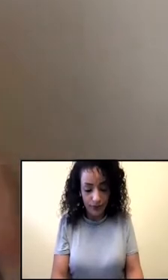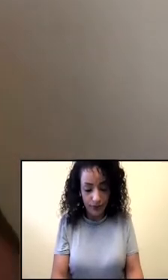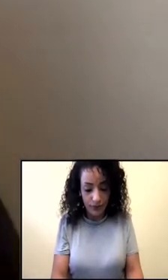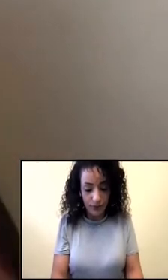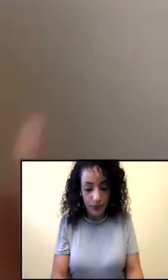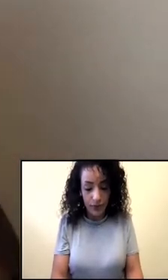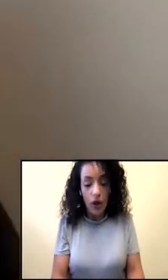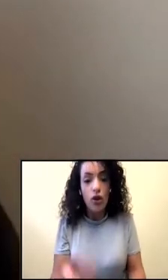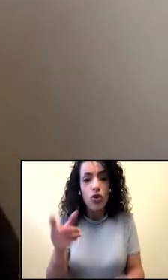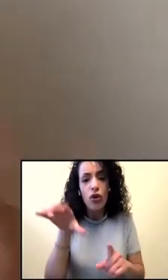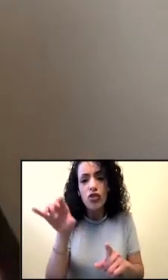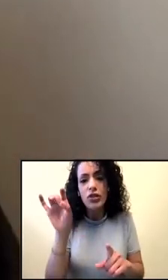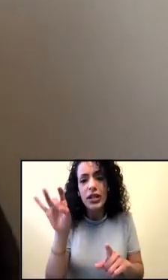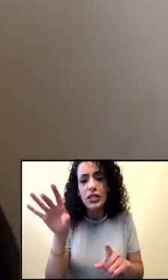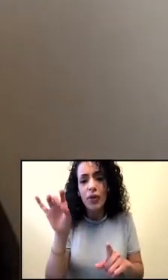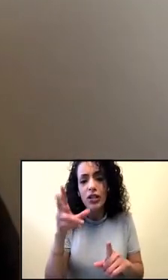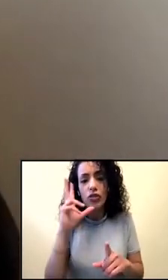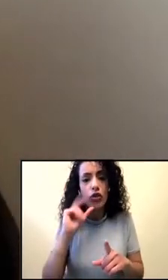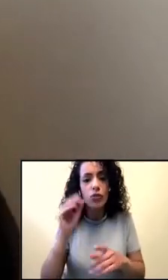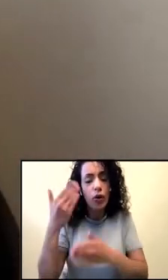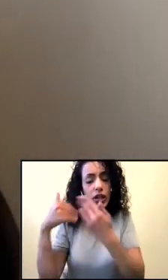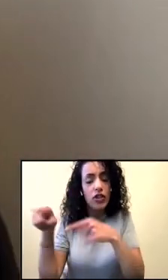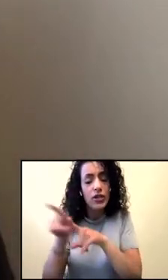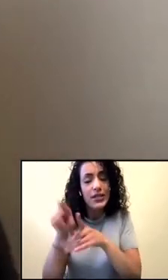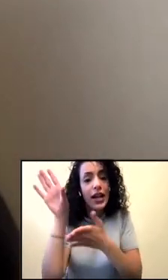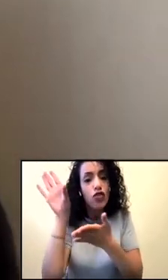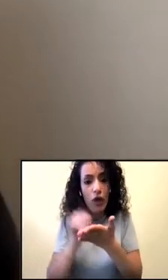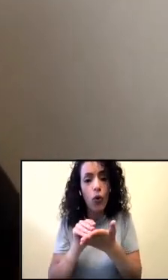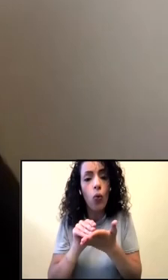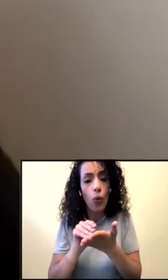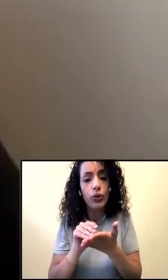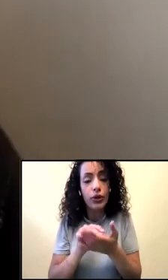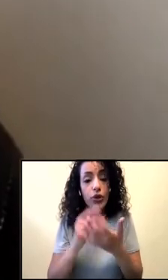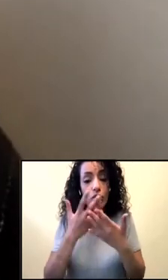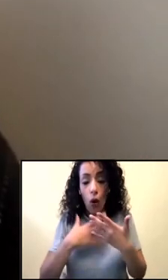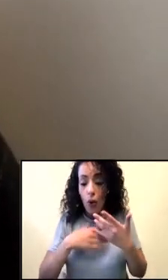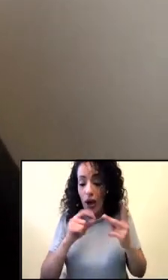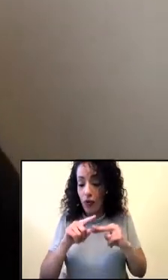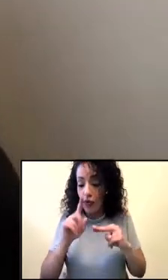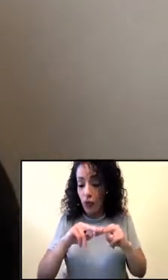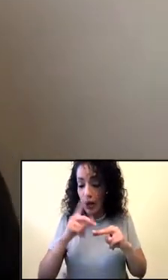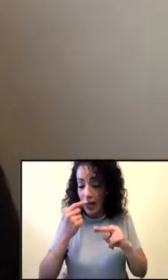and poetry in Somalia is like a record so I think maybe continuing that tradition learning from it